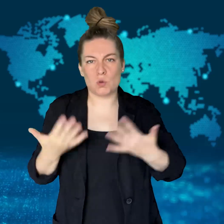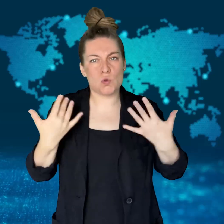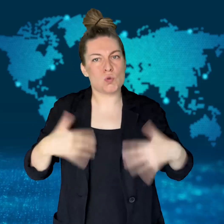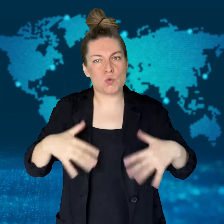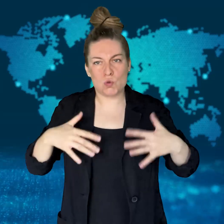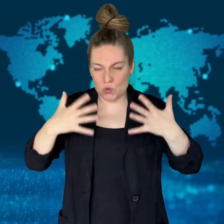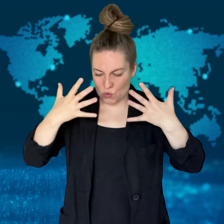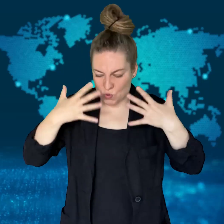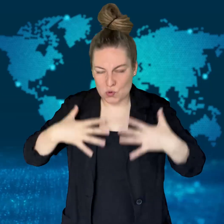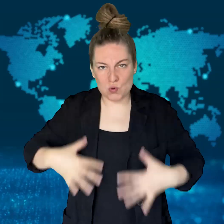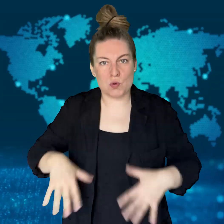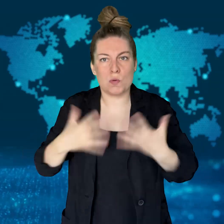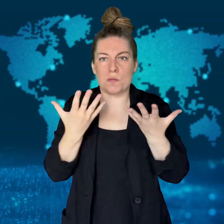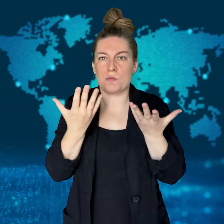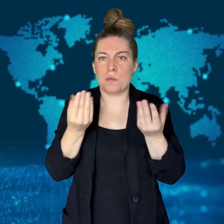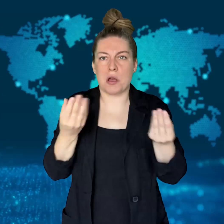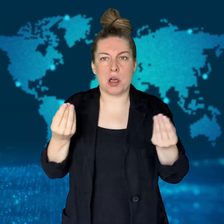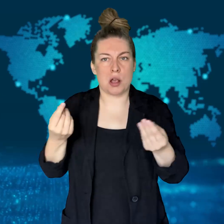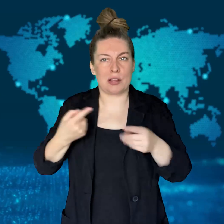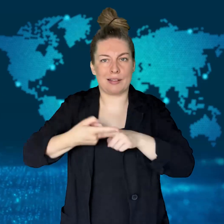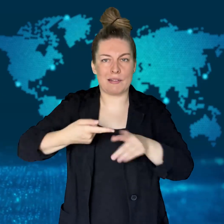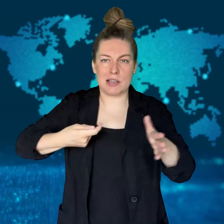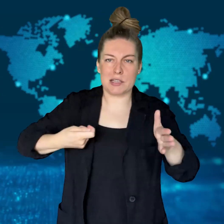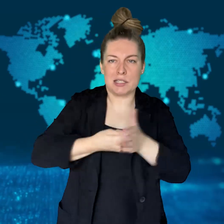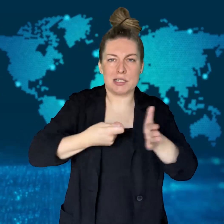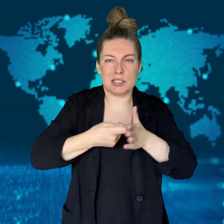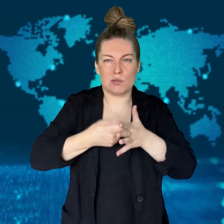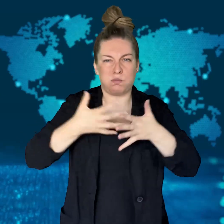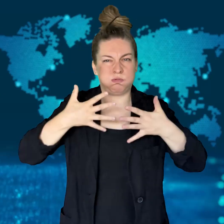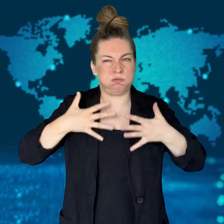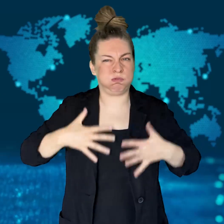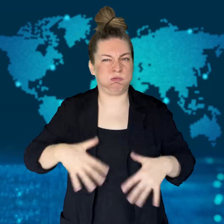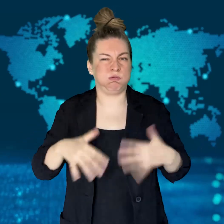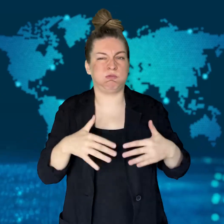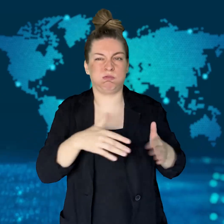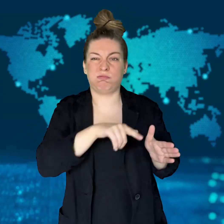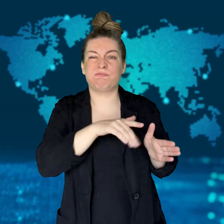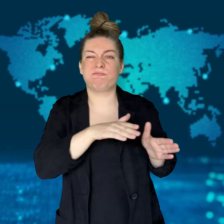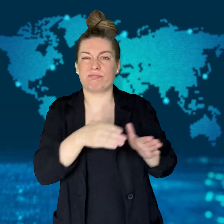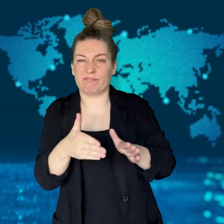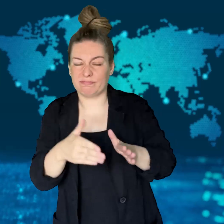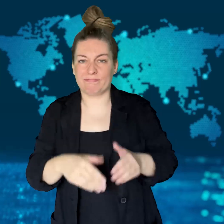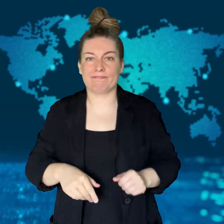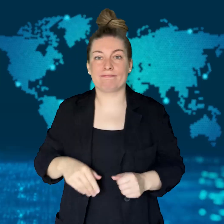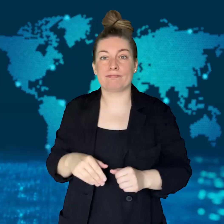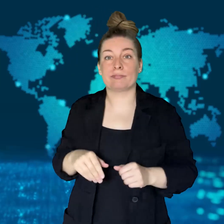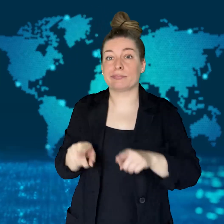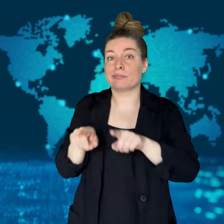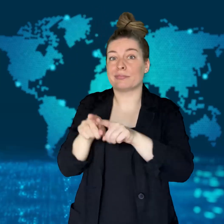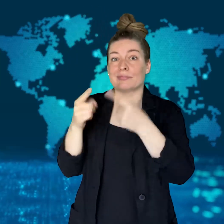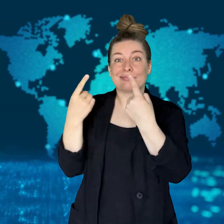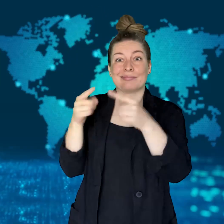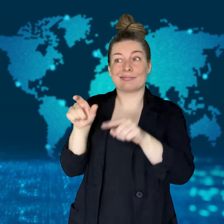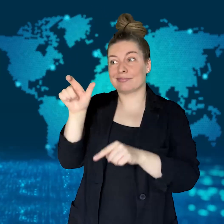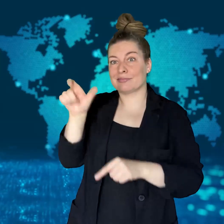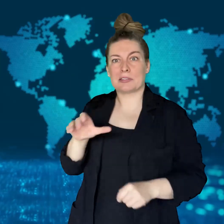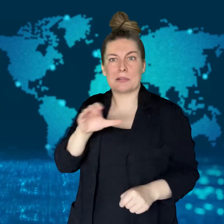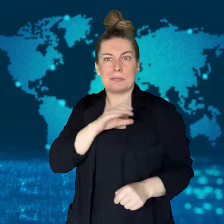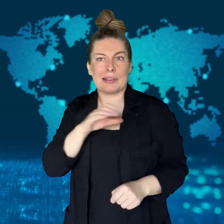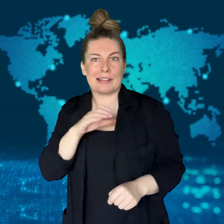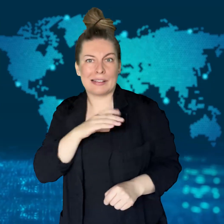The officer passed away after having sustained life-threatening injuries.